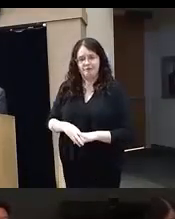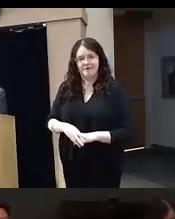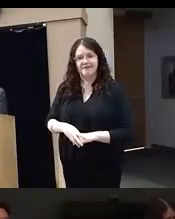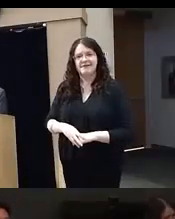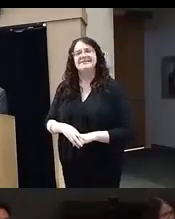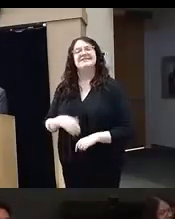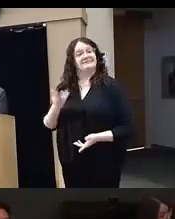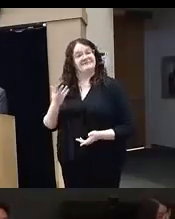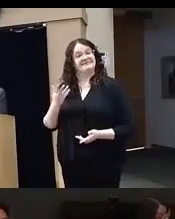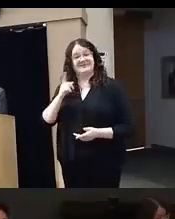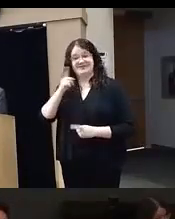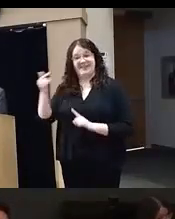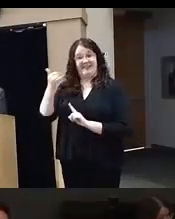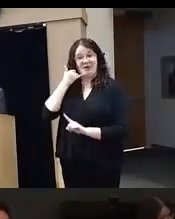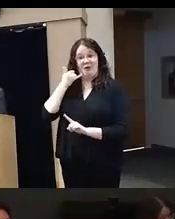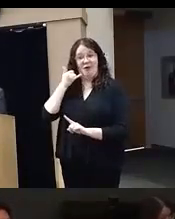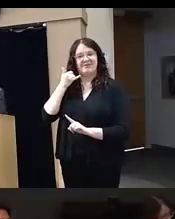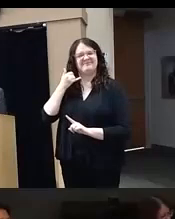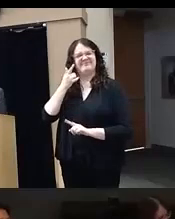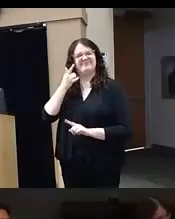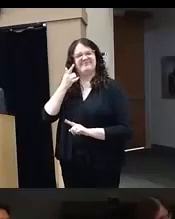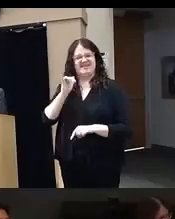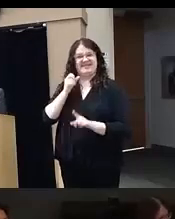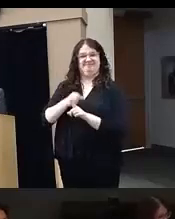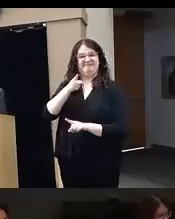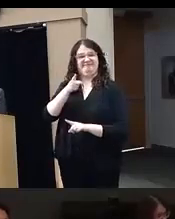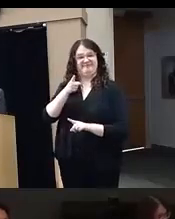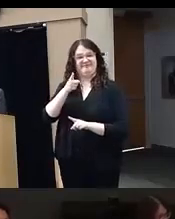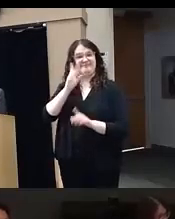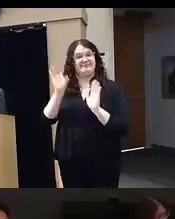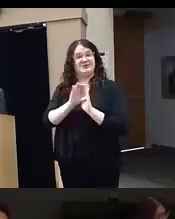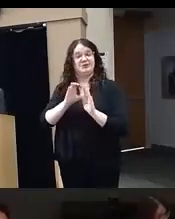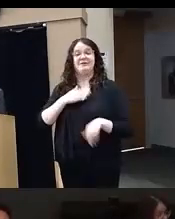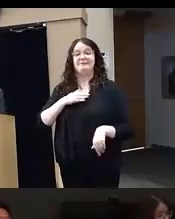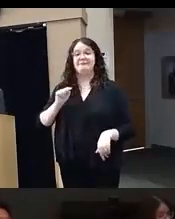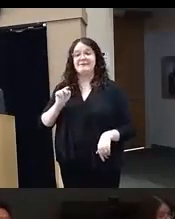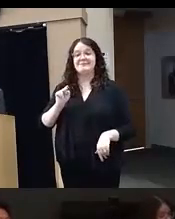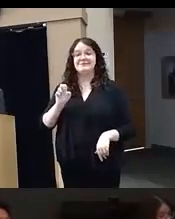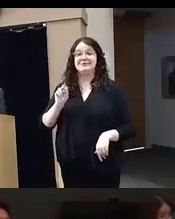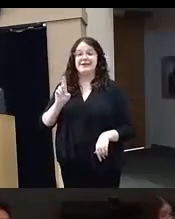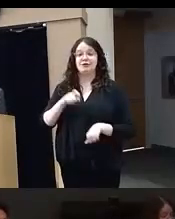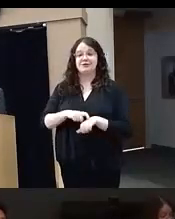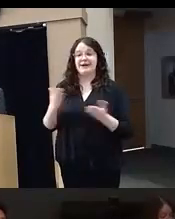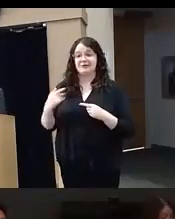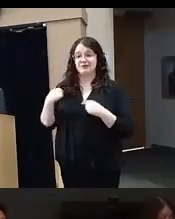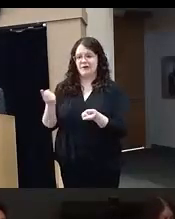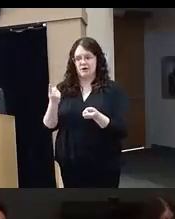story of my tenure at Universal Rochester nothing really goes as a plan you know covet happens